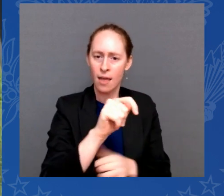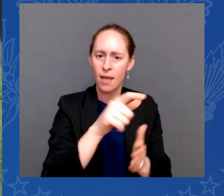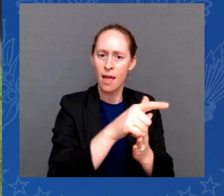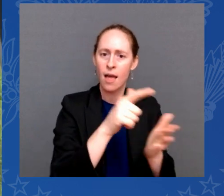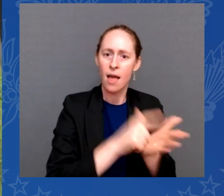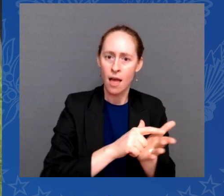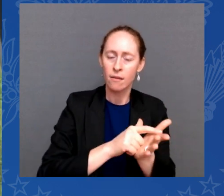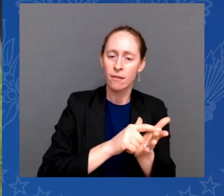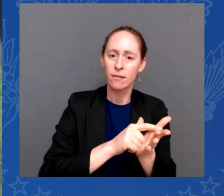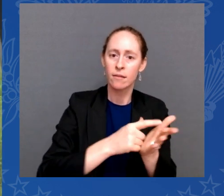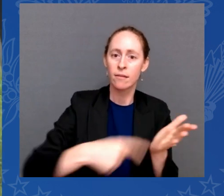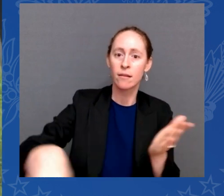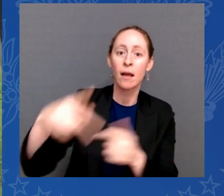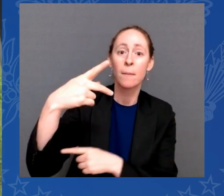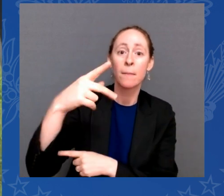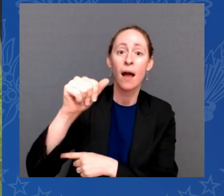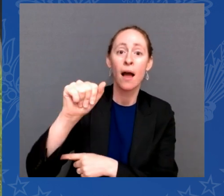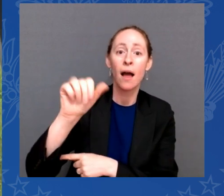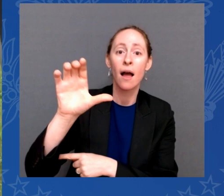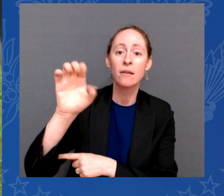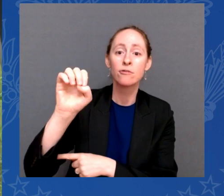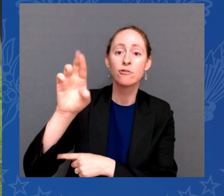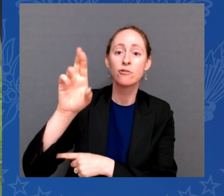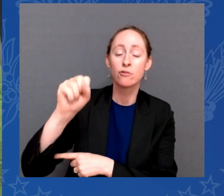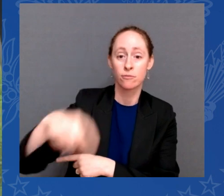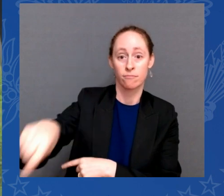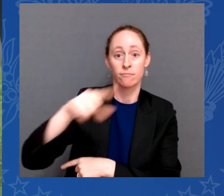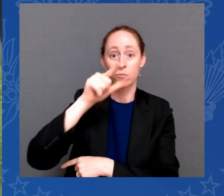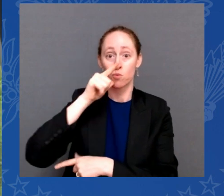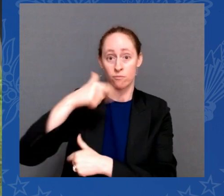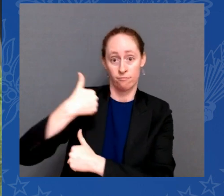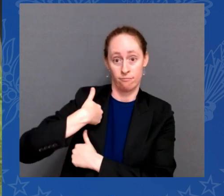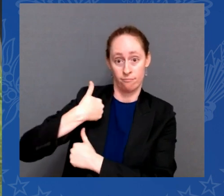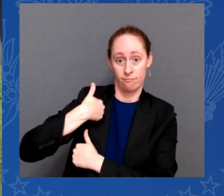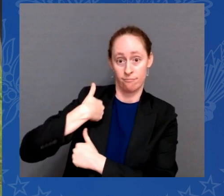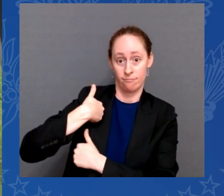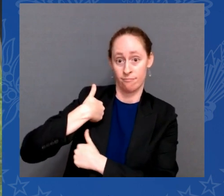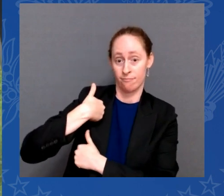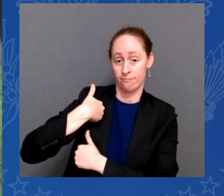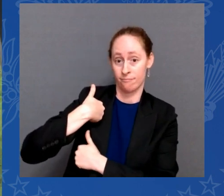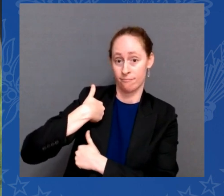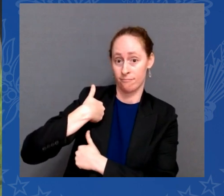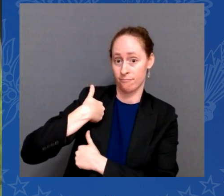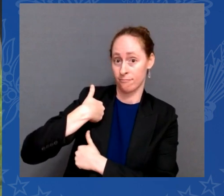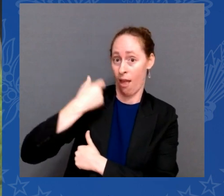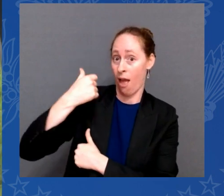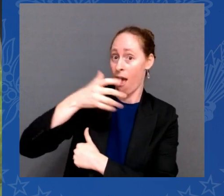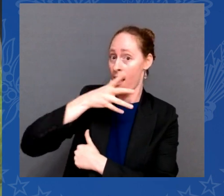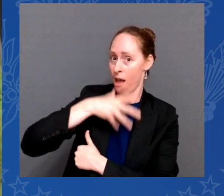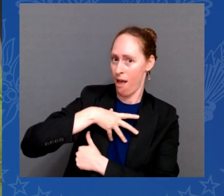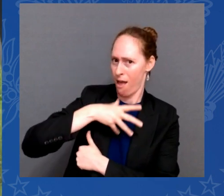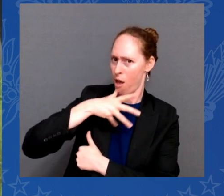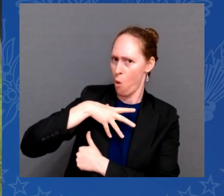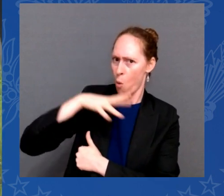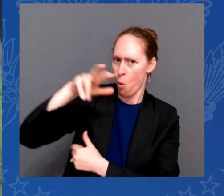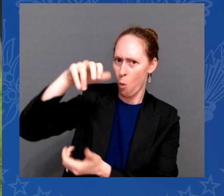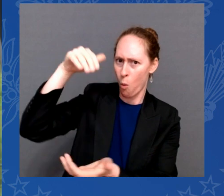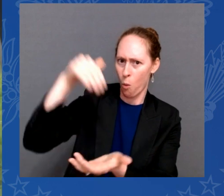the fastest growing cohort of our veterans, 300,000 of them of childbearing age, among the conditions covered for them